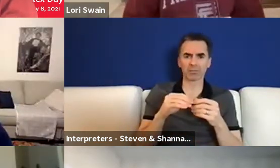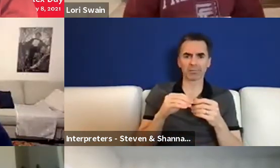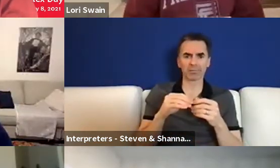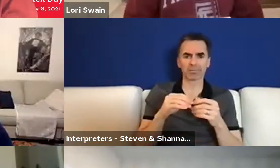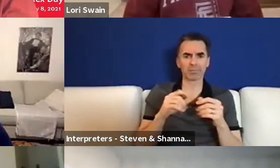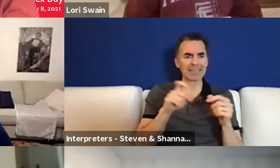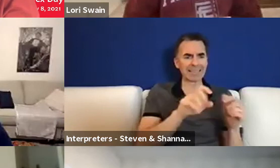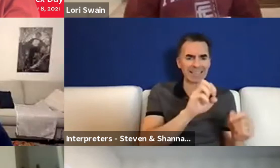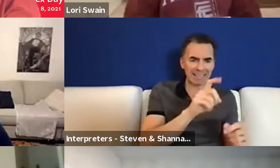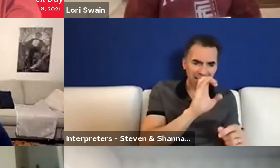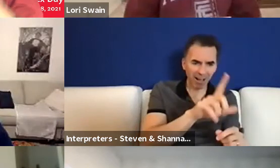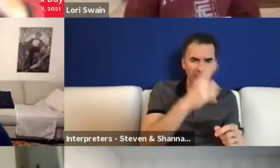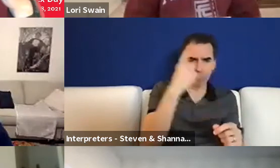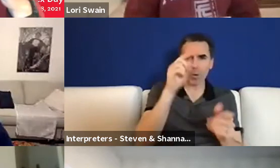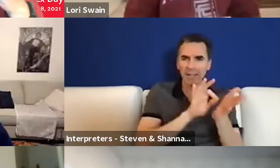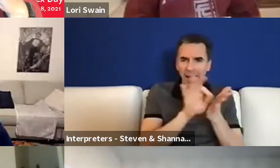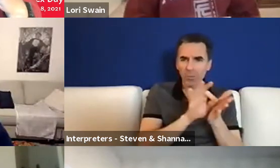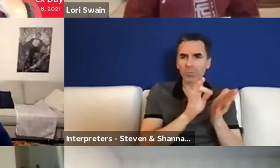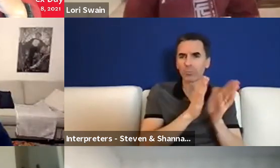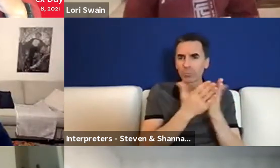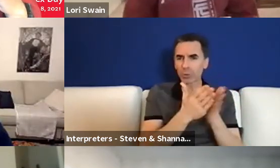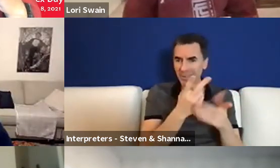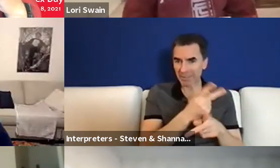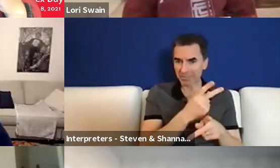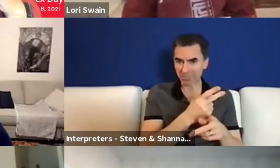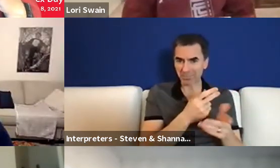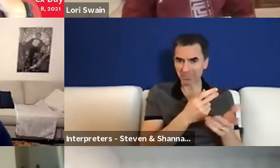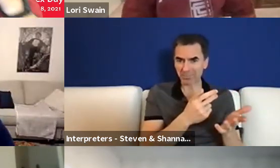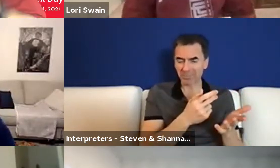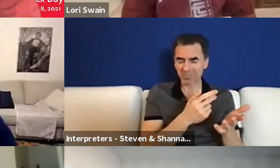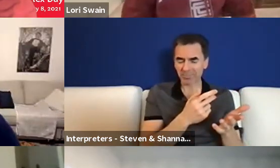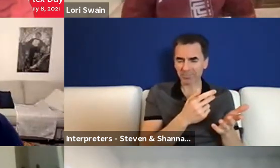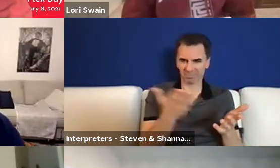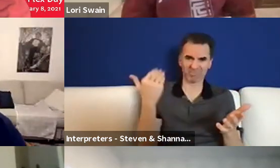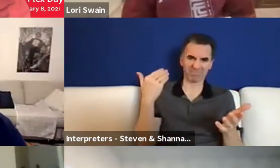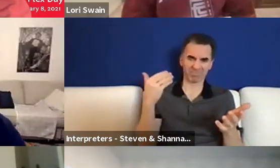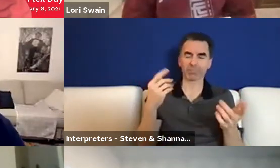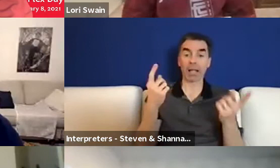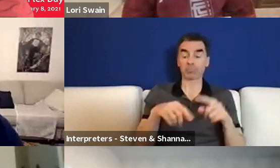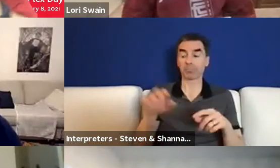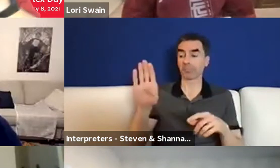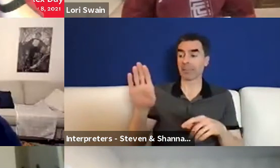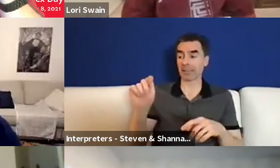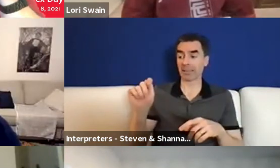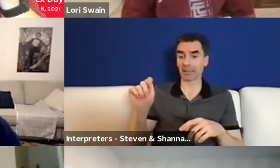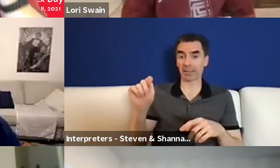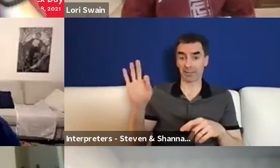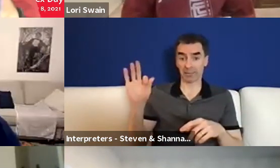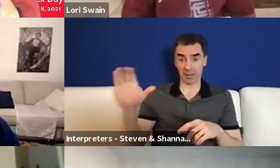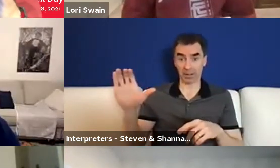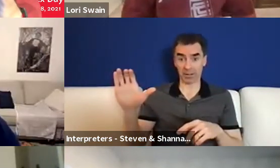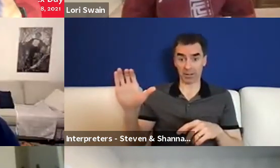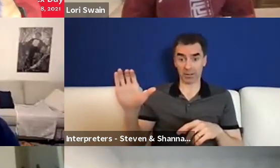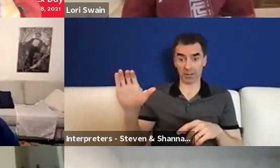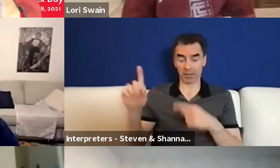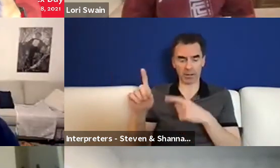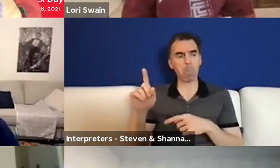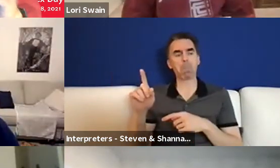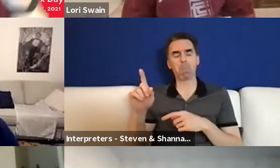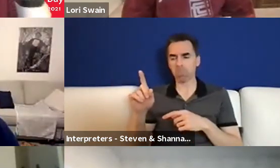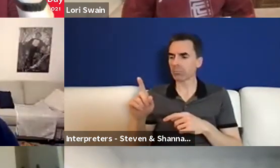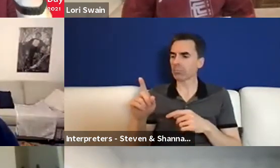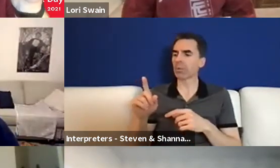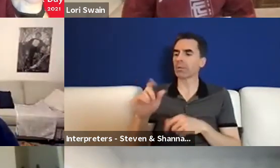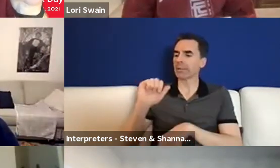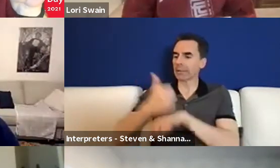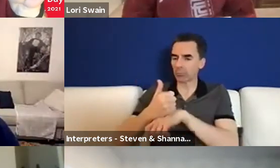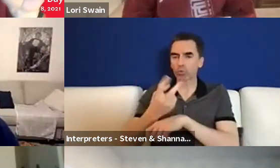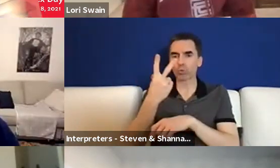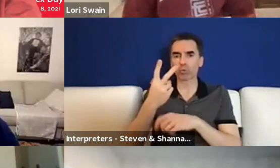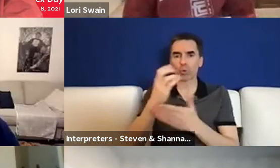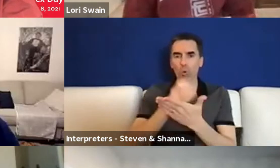bookkeeping. So So what happened is, a b t faculty created a bookkeeping fundamental Certificate of two courses, you know, and if